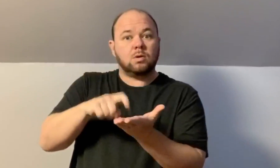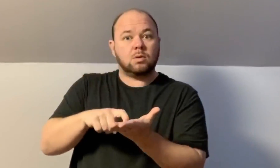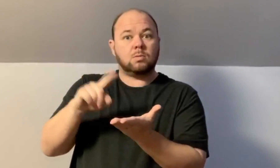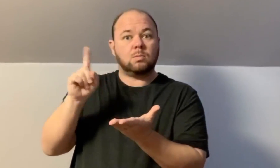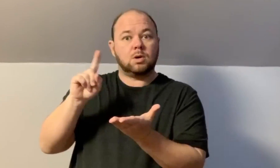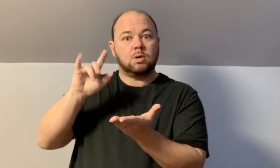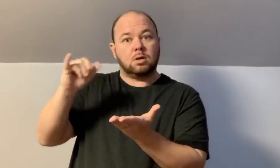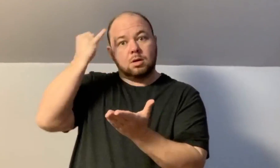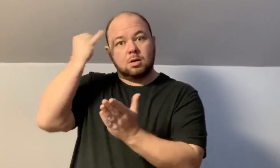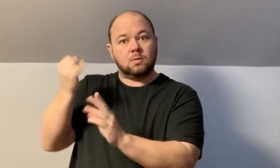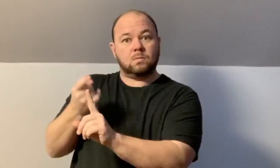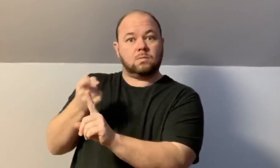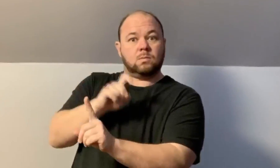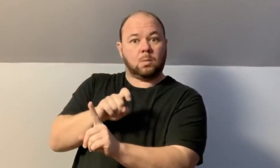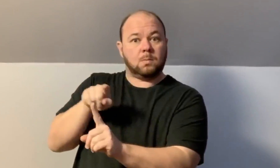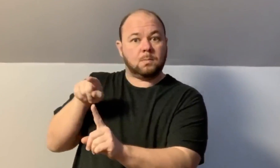or how we are claiming that word.